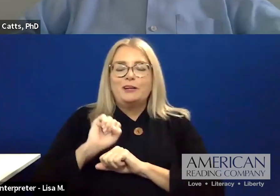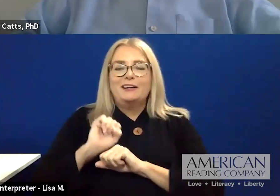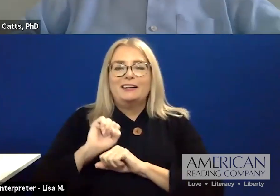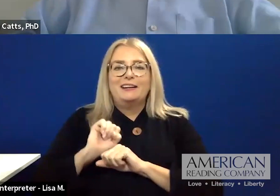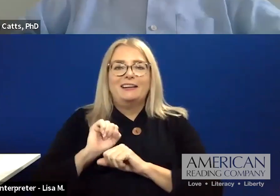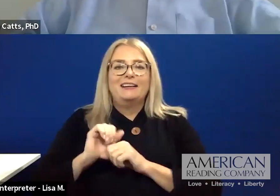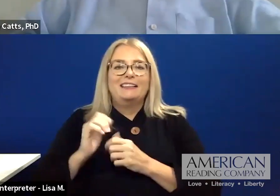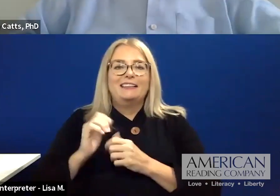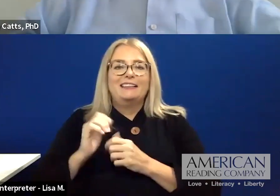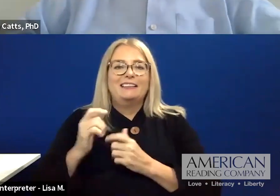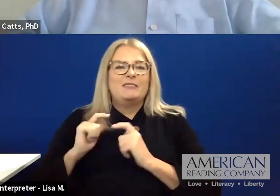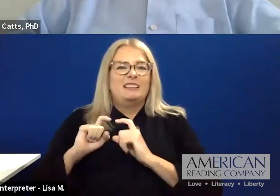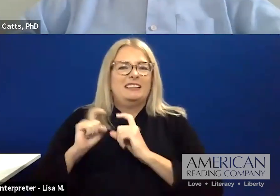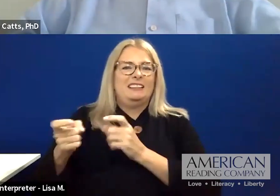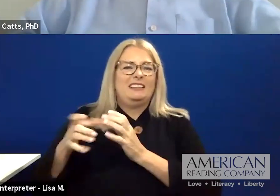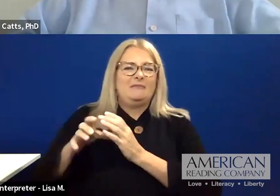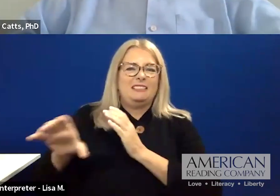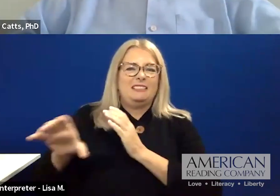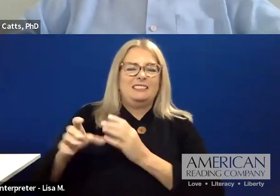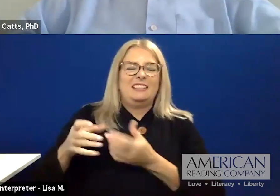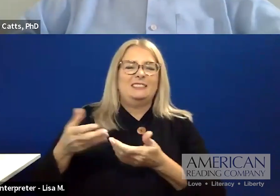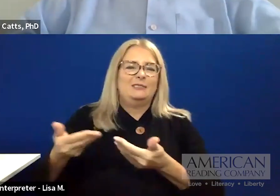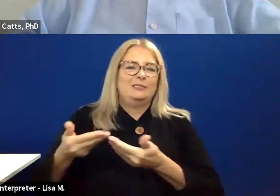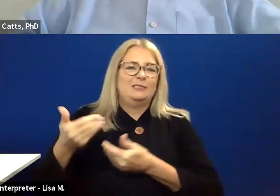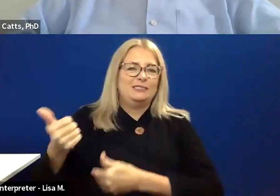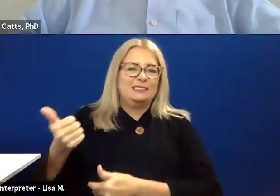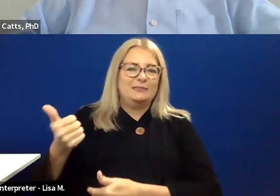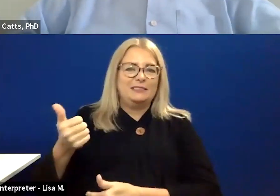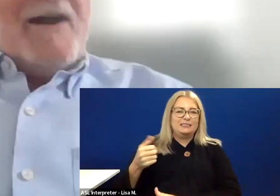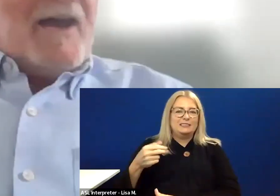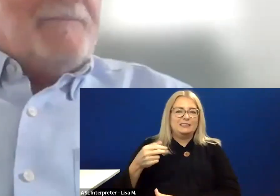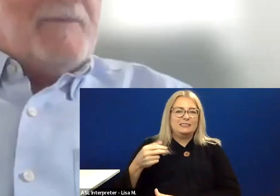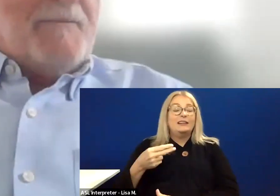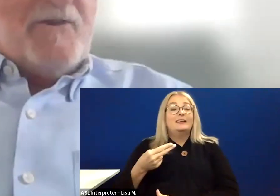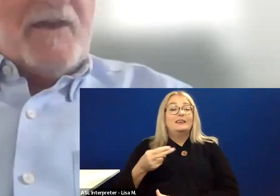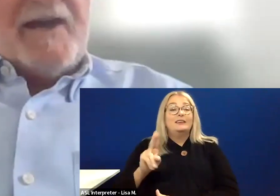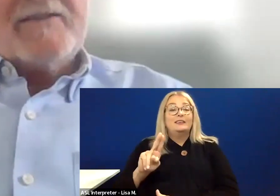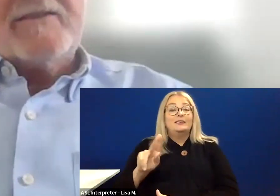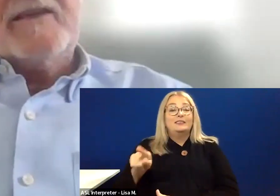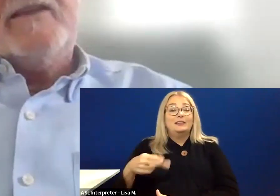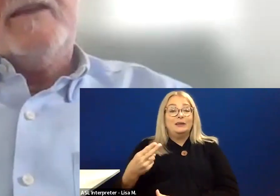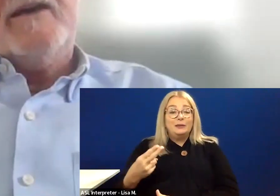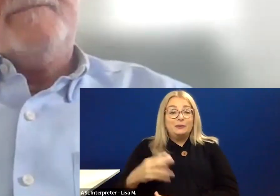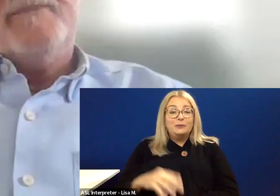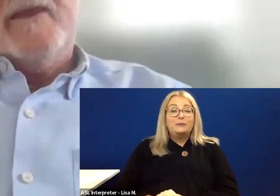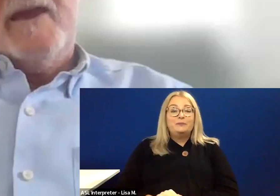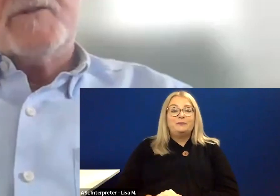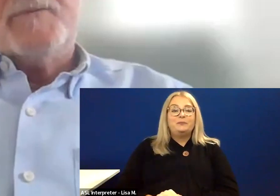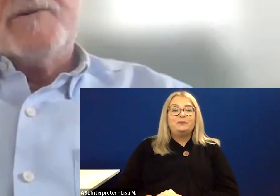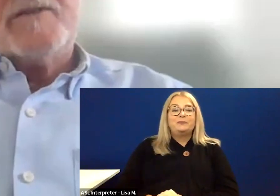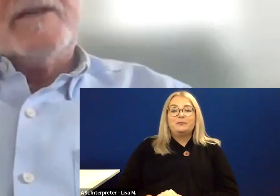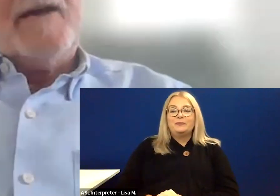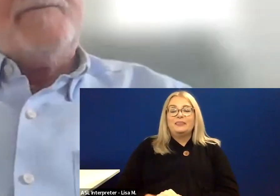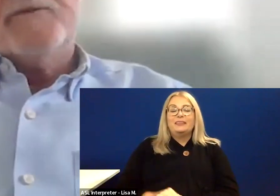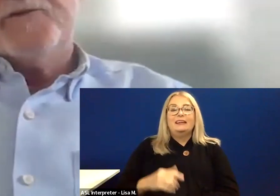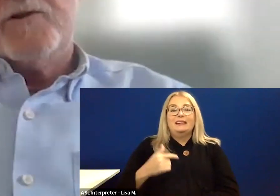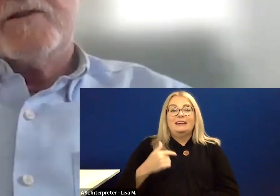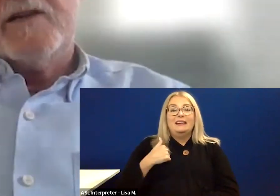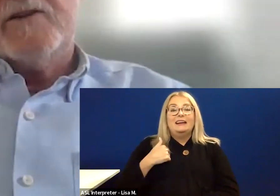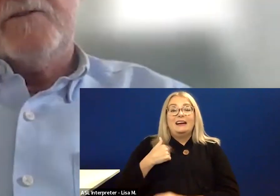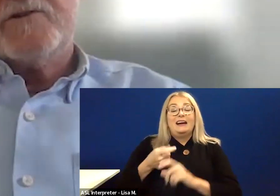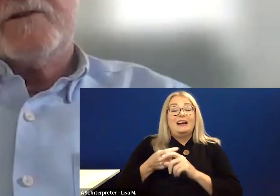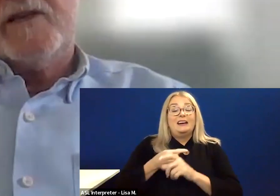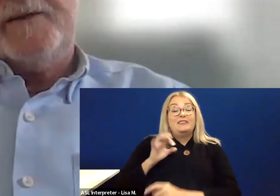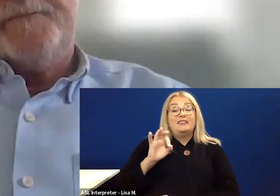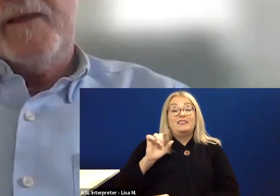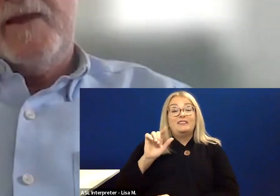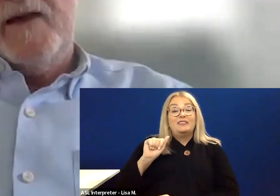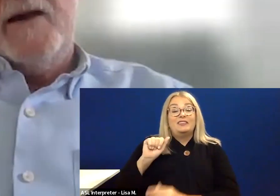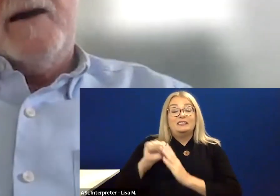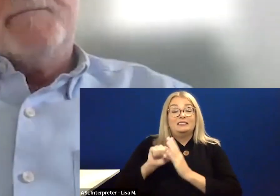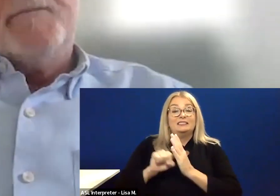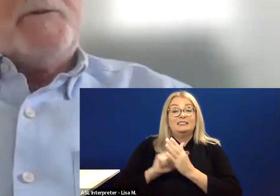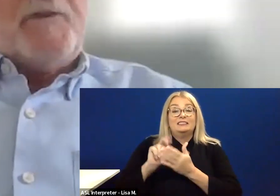right away. I'm Hugh Catts and uh as Barbara said I'm from Florida State University I'm a